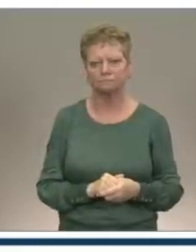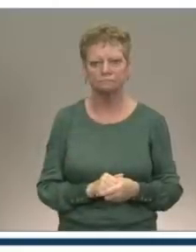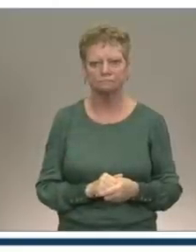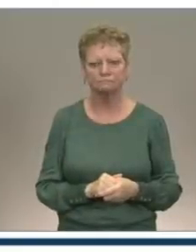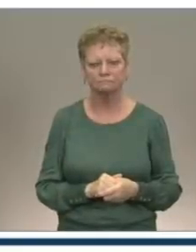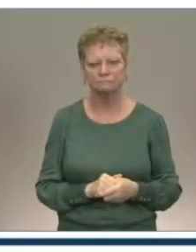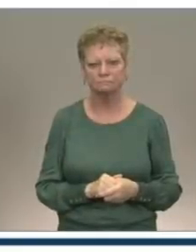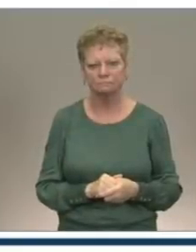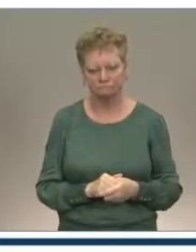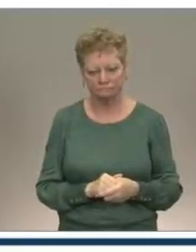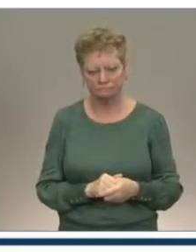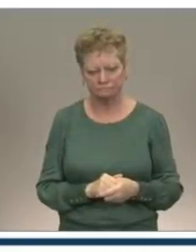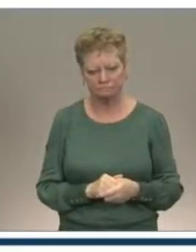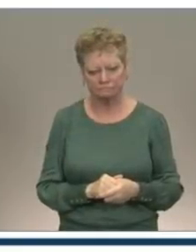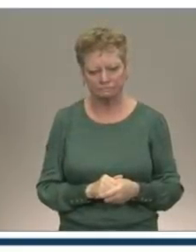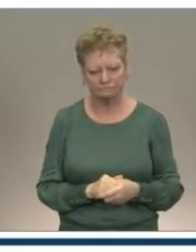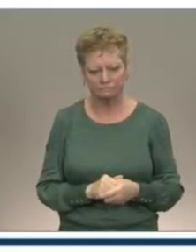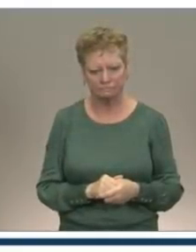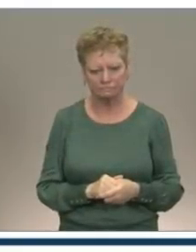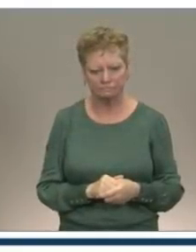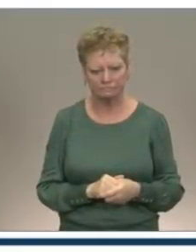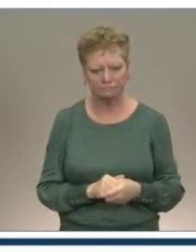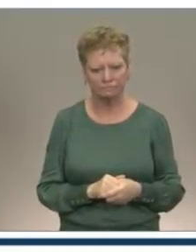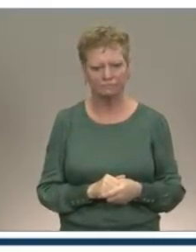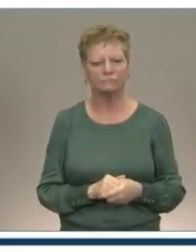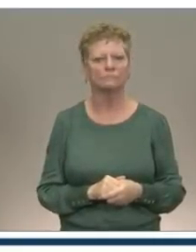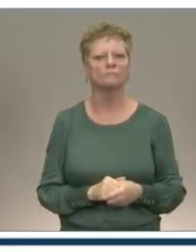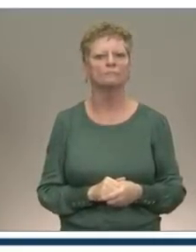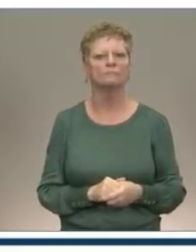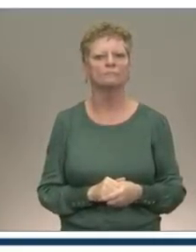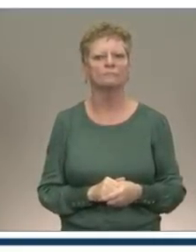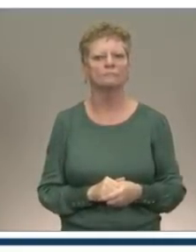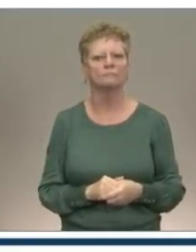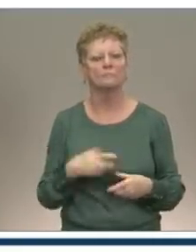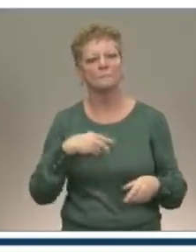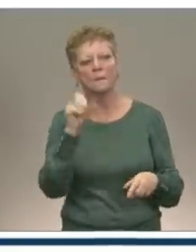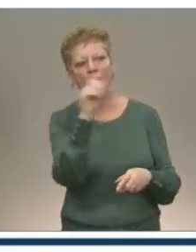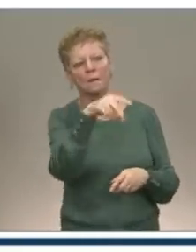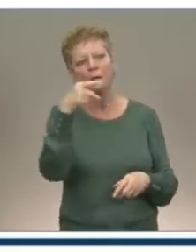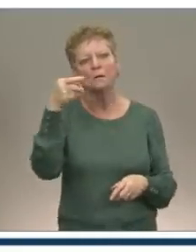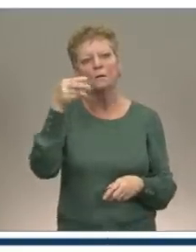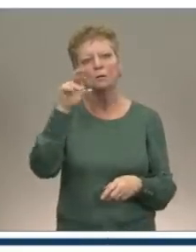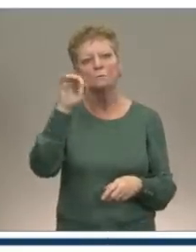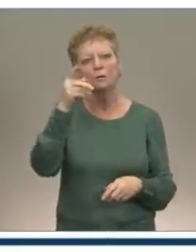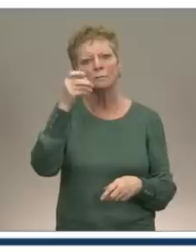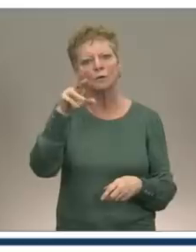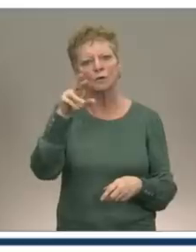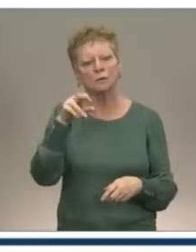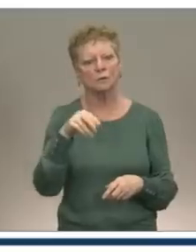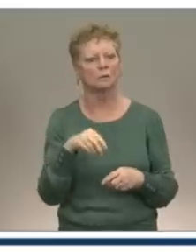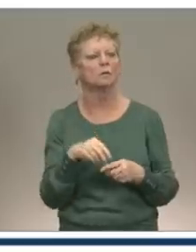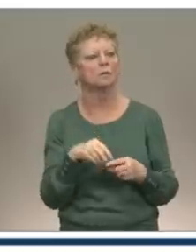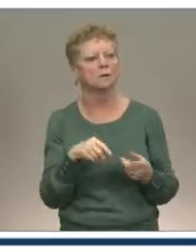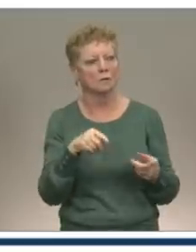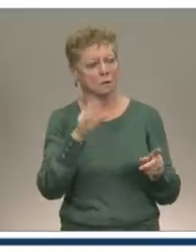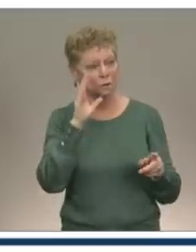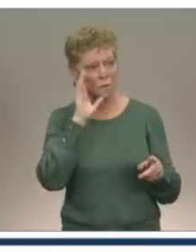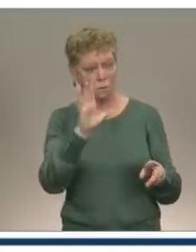um hi uh this is my exposure for the premier uh mr premier is the promise going to set up